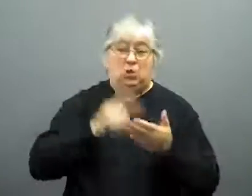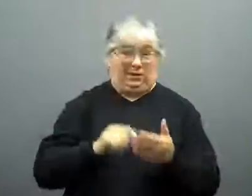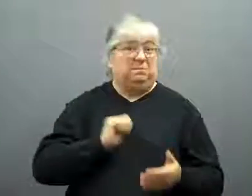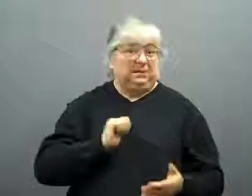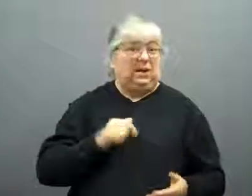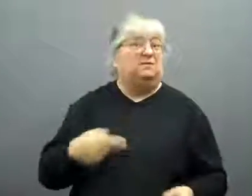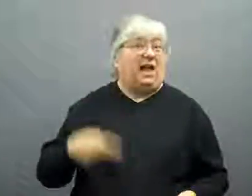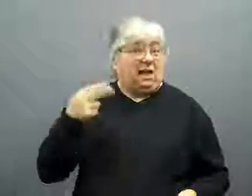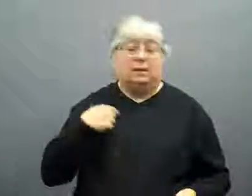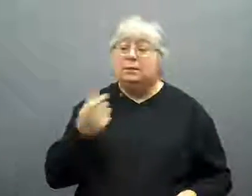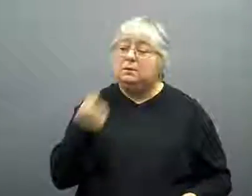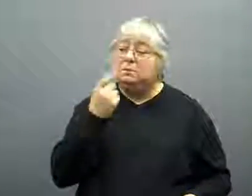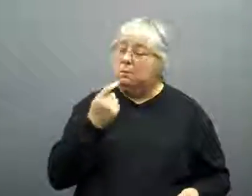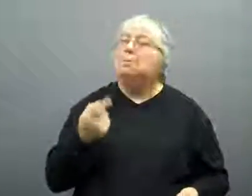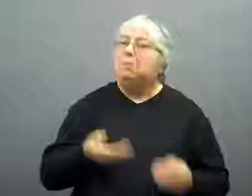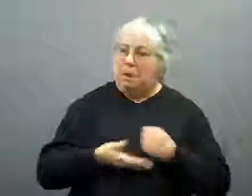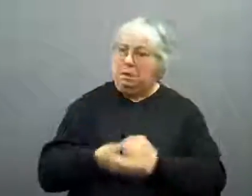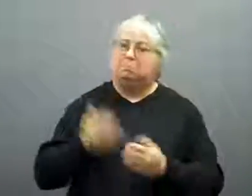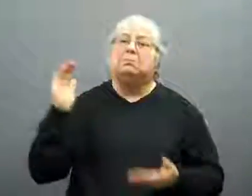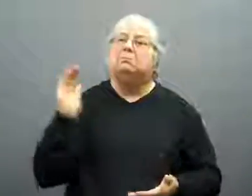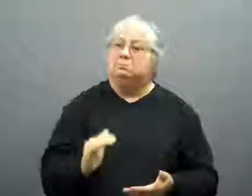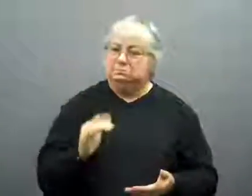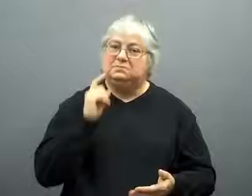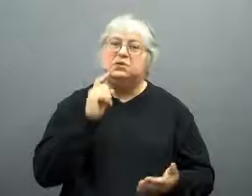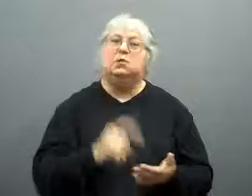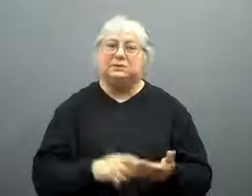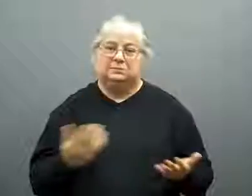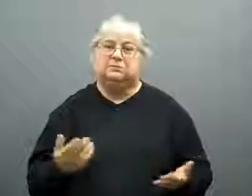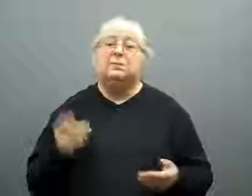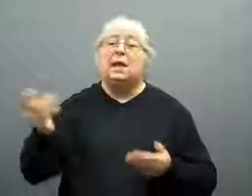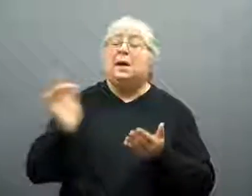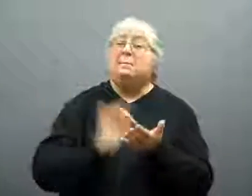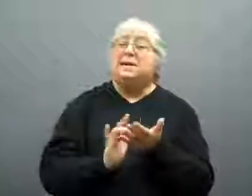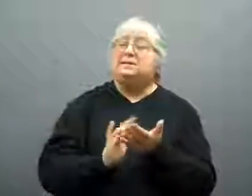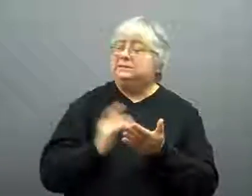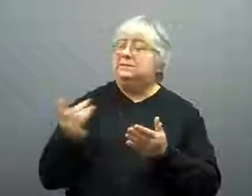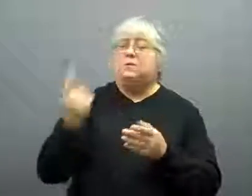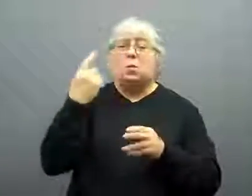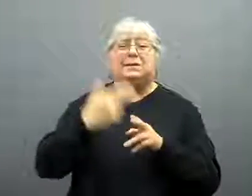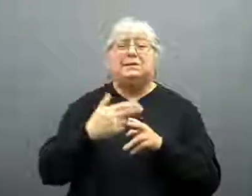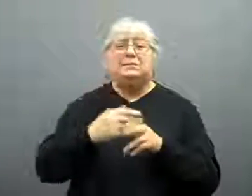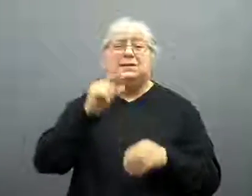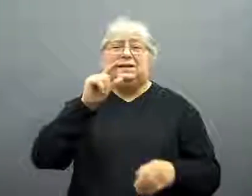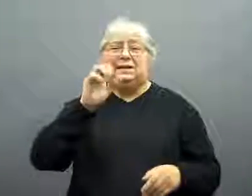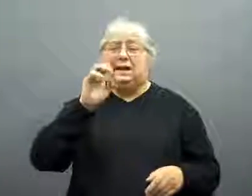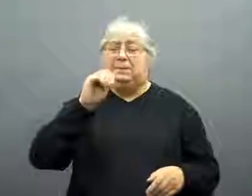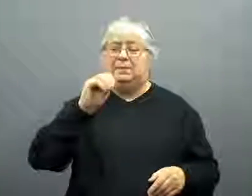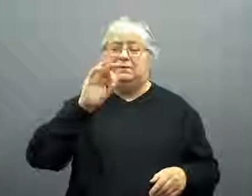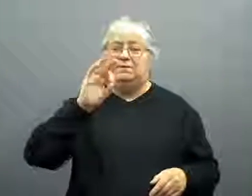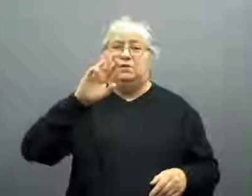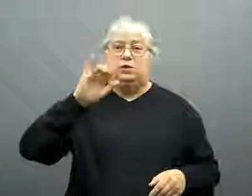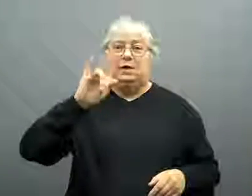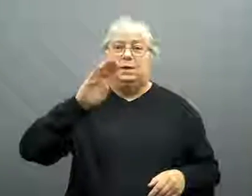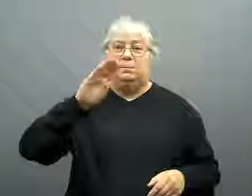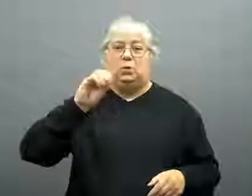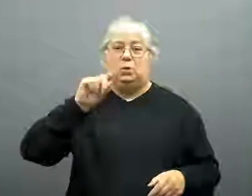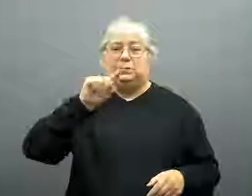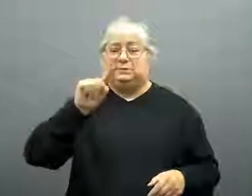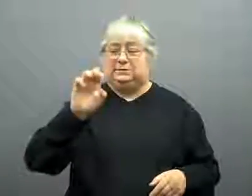I have high triglyceride levels, but fish oil has helped reduce them.